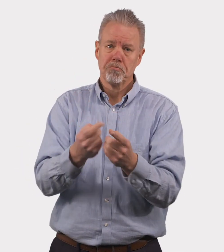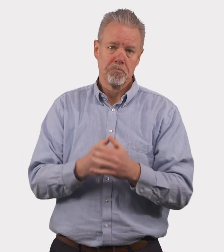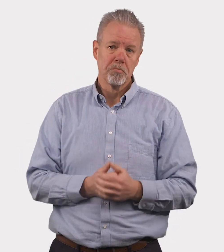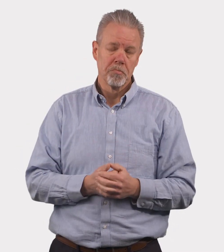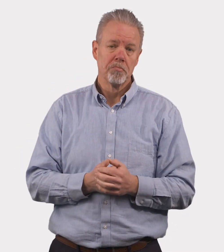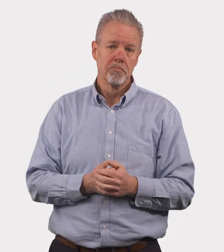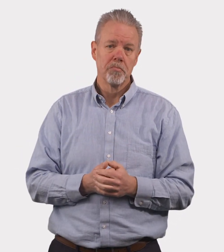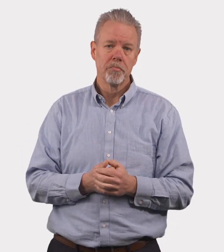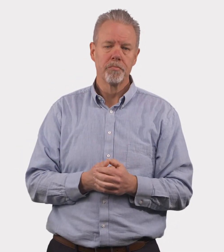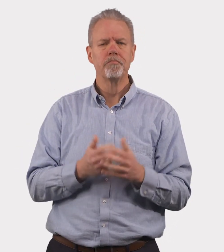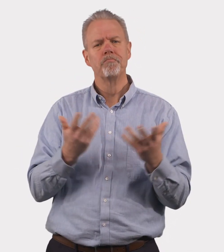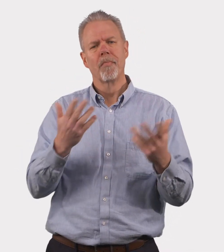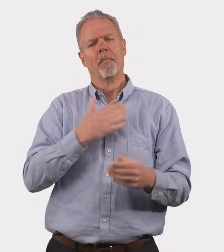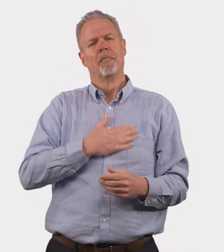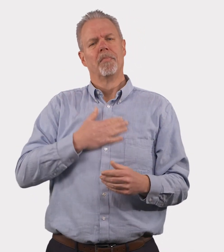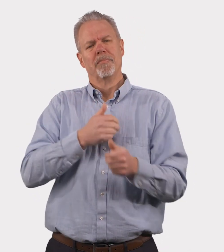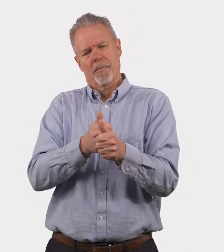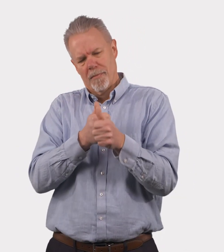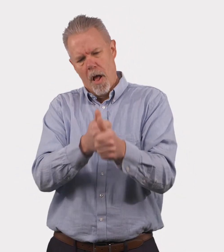just as we have been doing for two years.